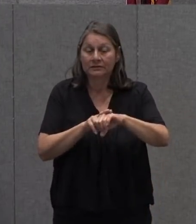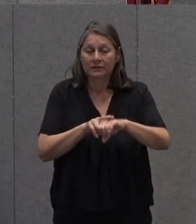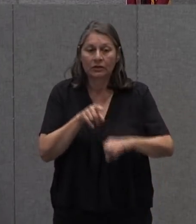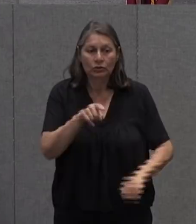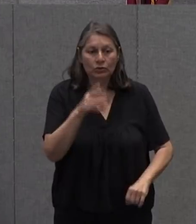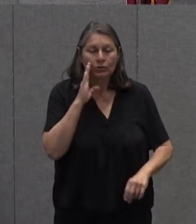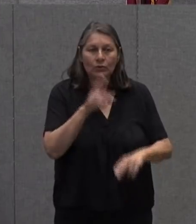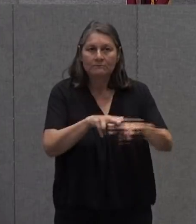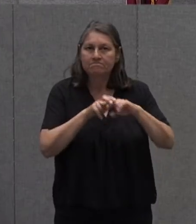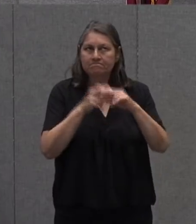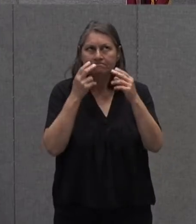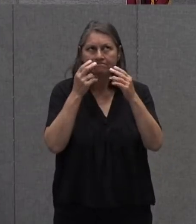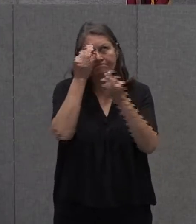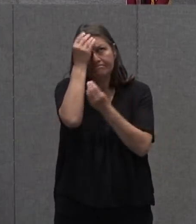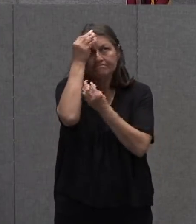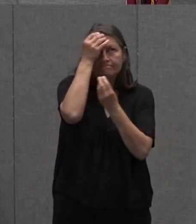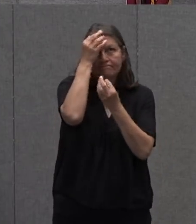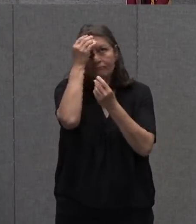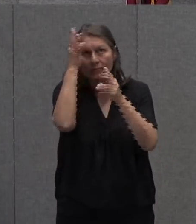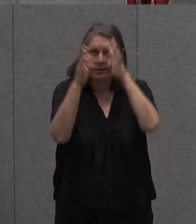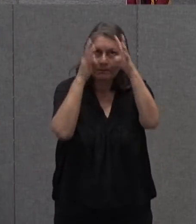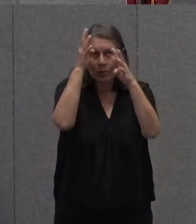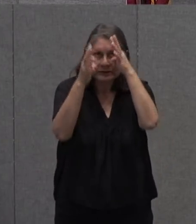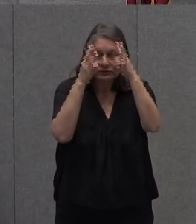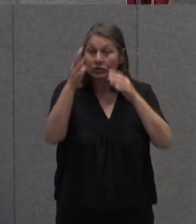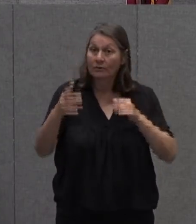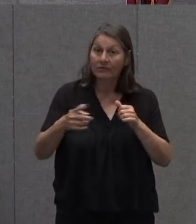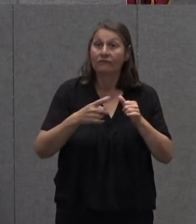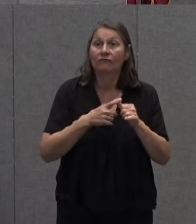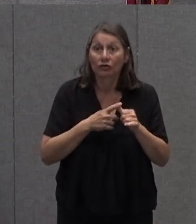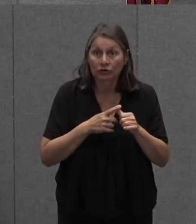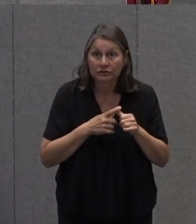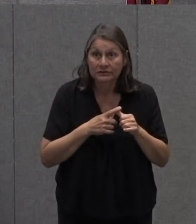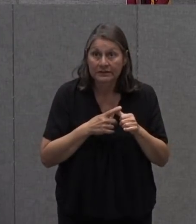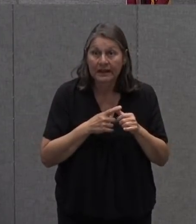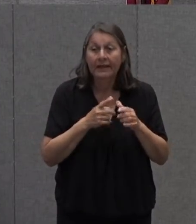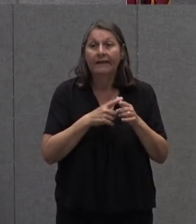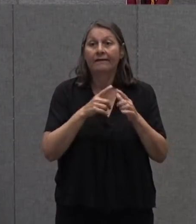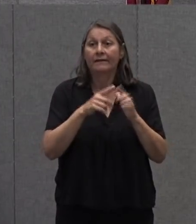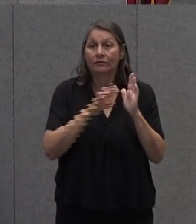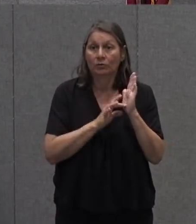And we talked about brainstorming on Wednesday. Then you're gonna wanna count out your syllables.